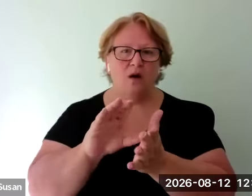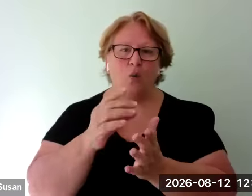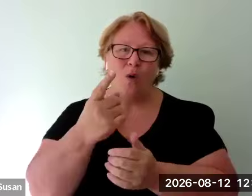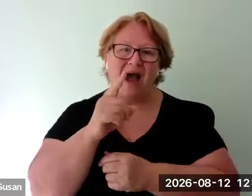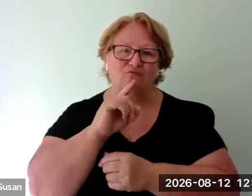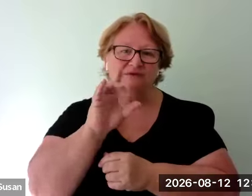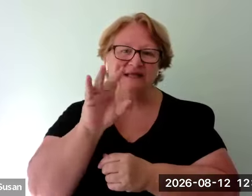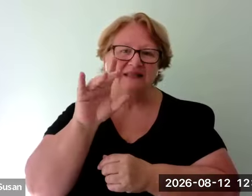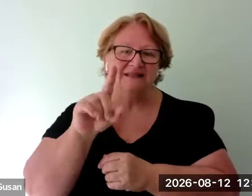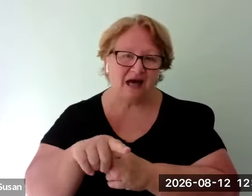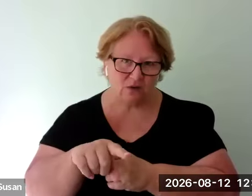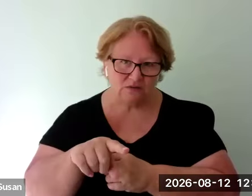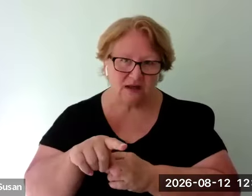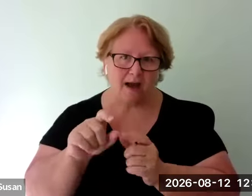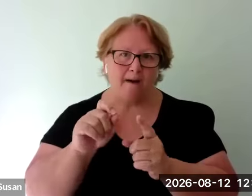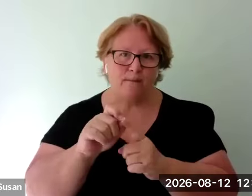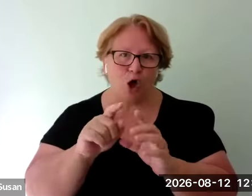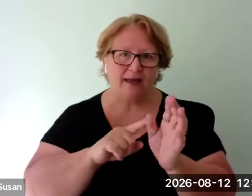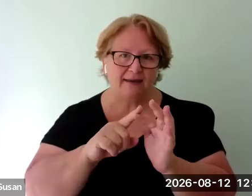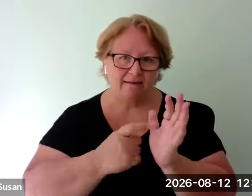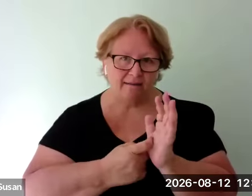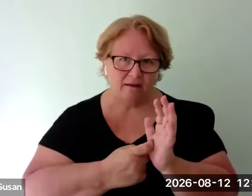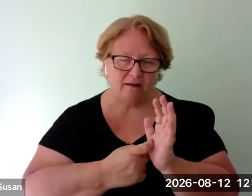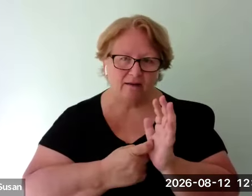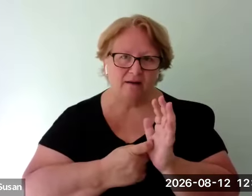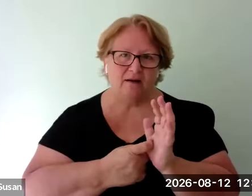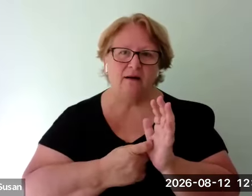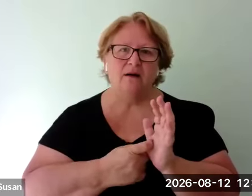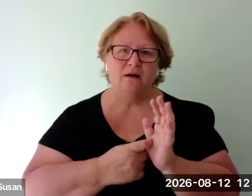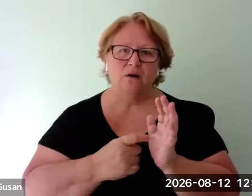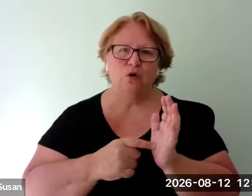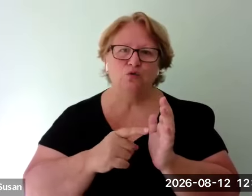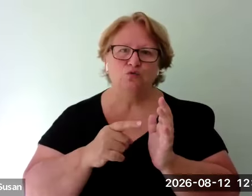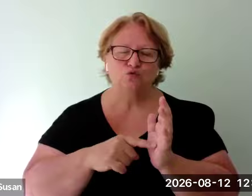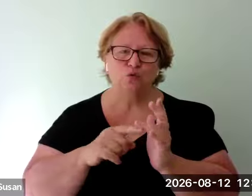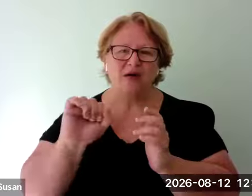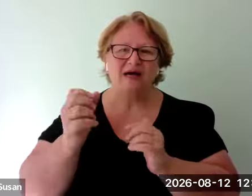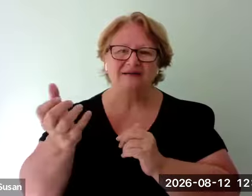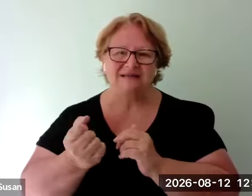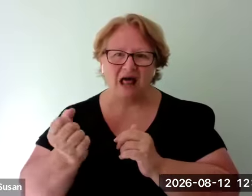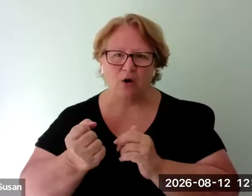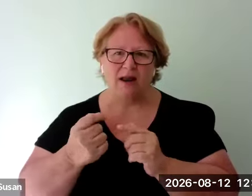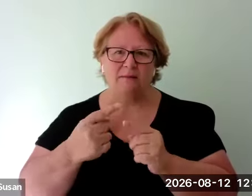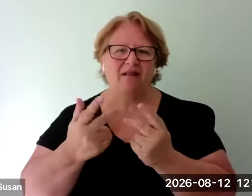the funding for